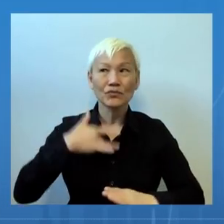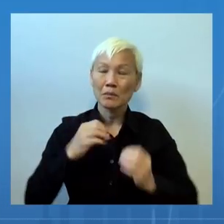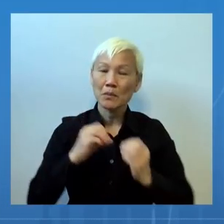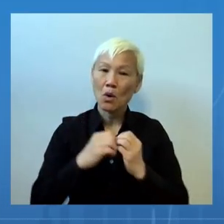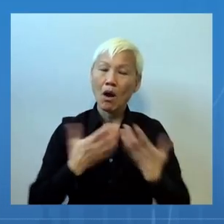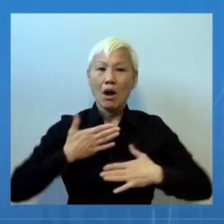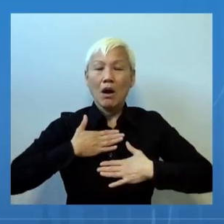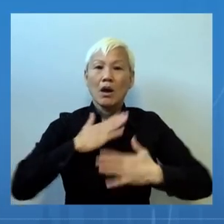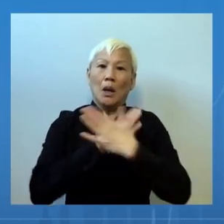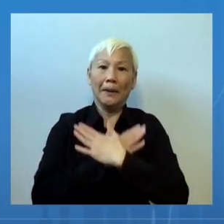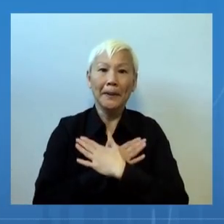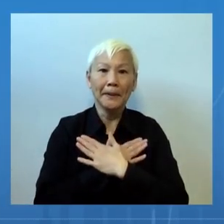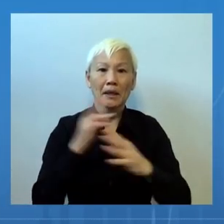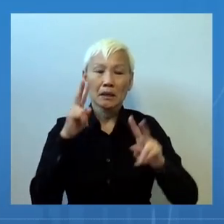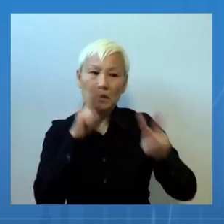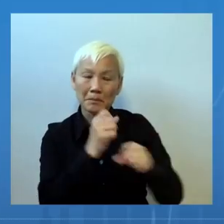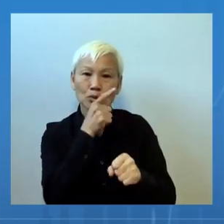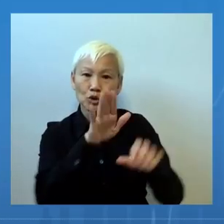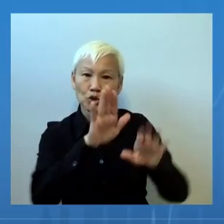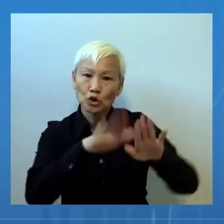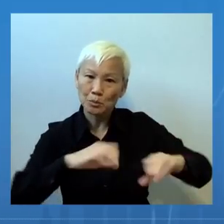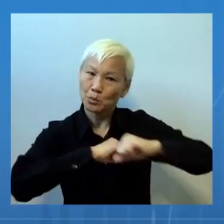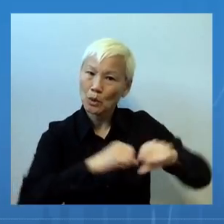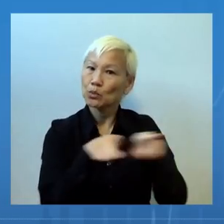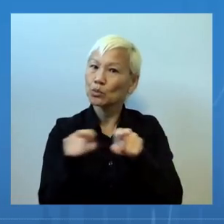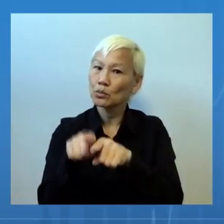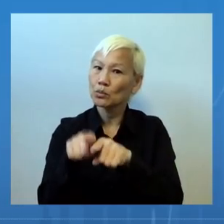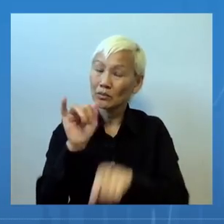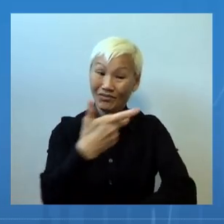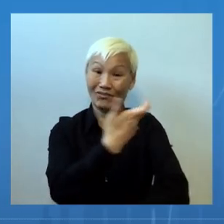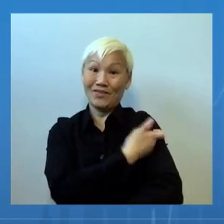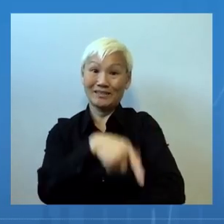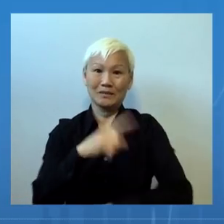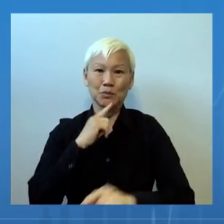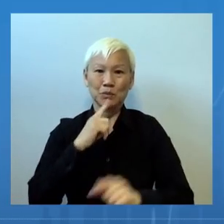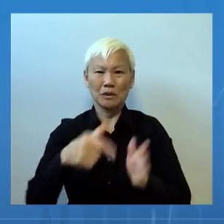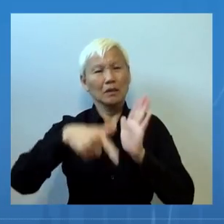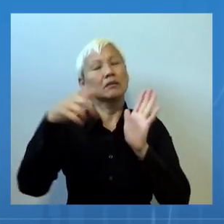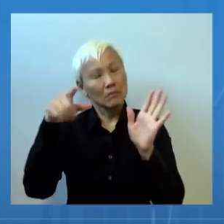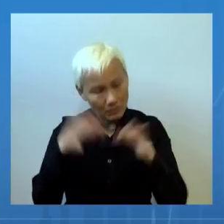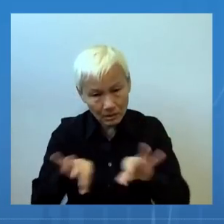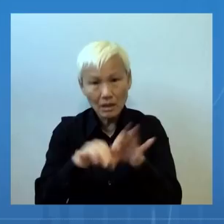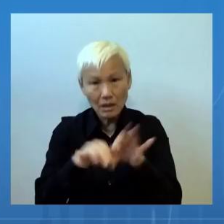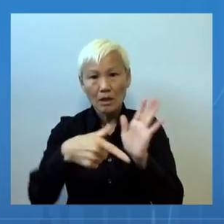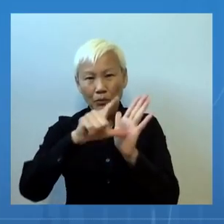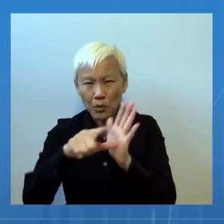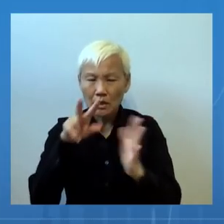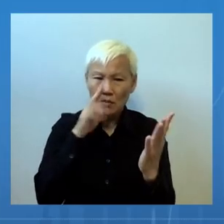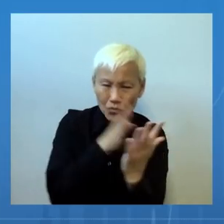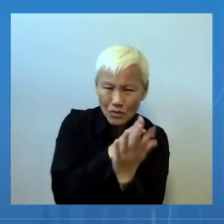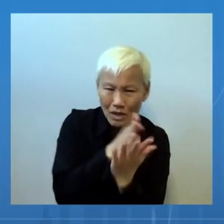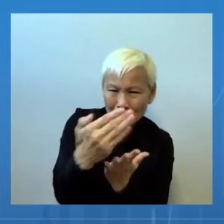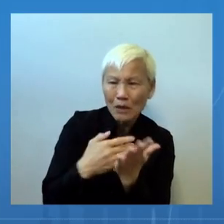but that this vaccine has gone through the necessary and rigorous evaluation that ensures the vaccine is safe and highly effective.